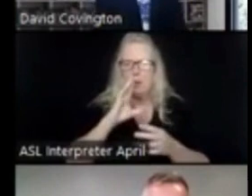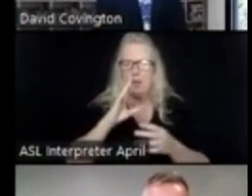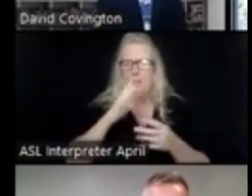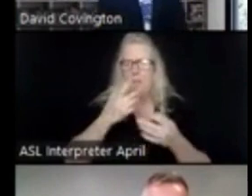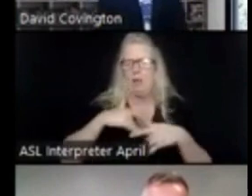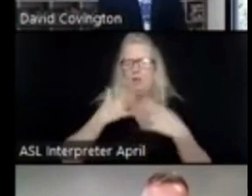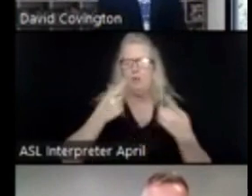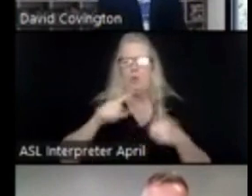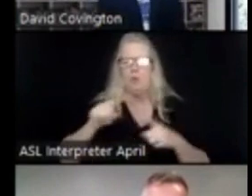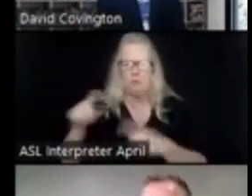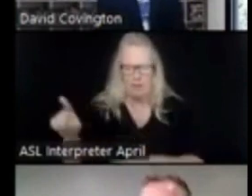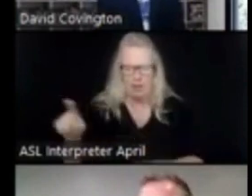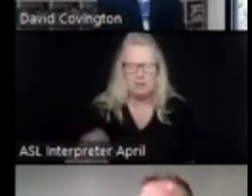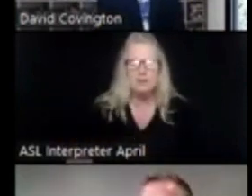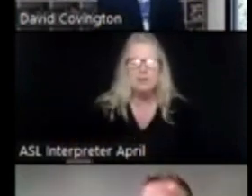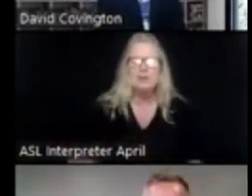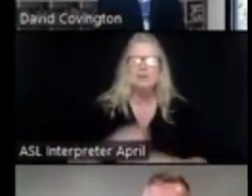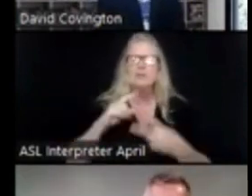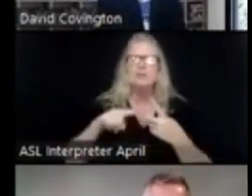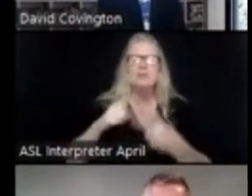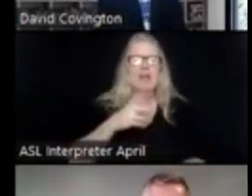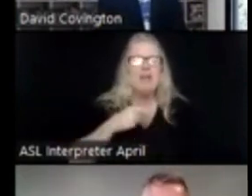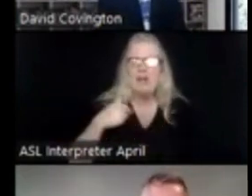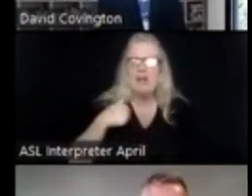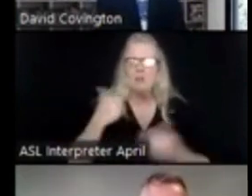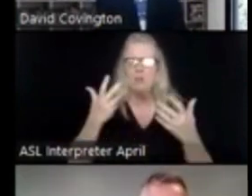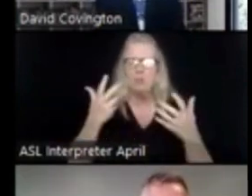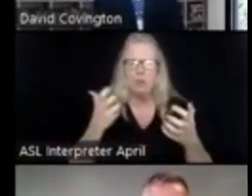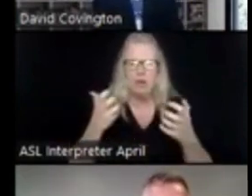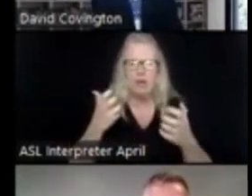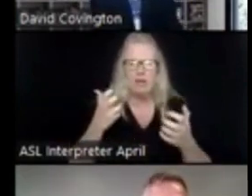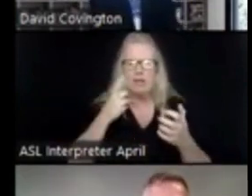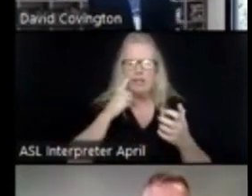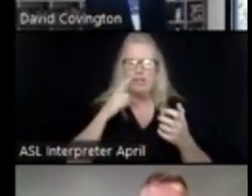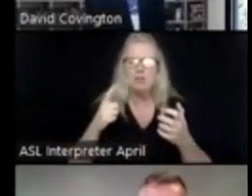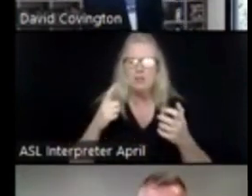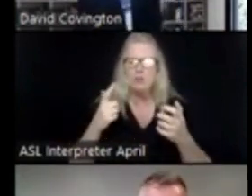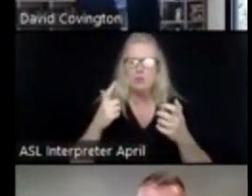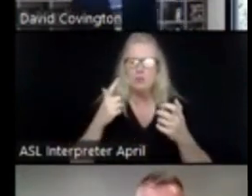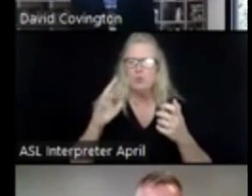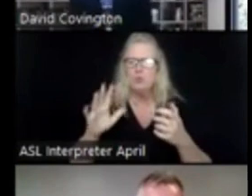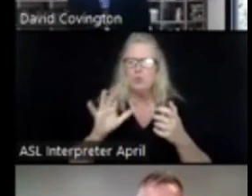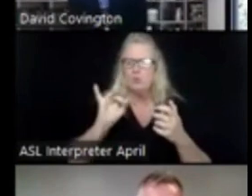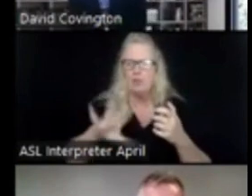AND I ALSO WANTED TO FLAG THAT IN THE SAMHSA STORE, WHICH YOU